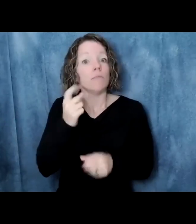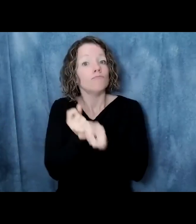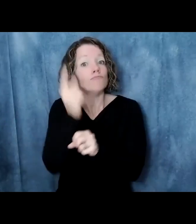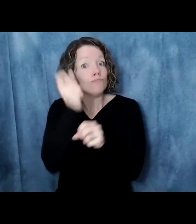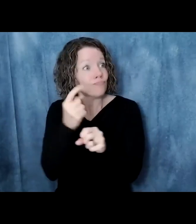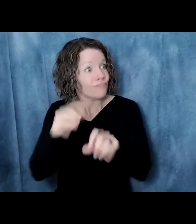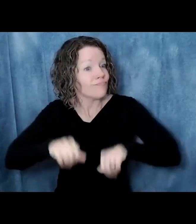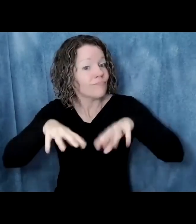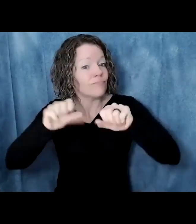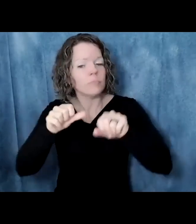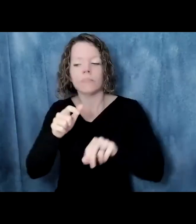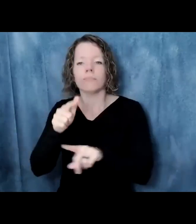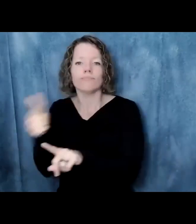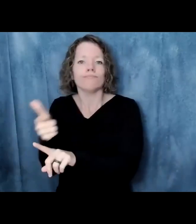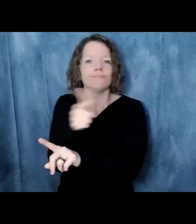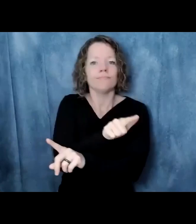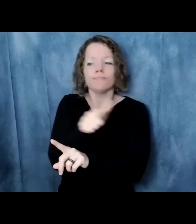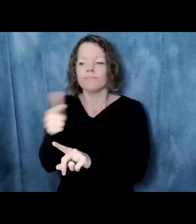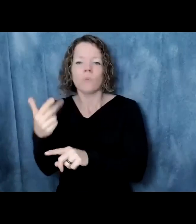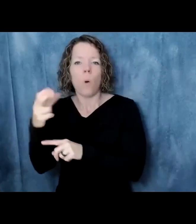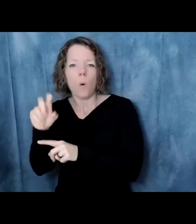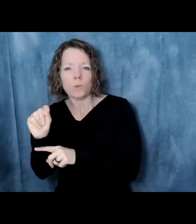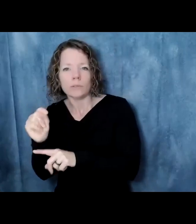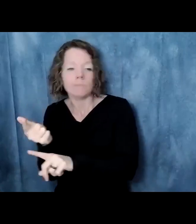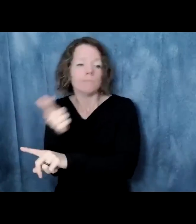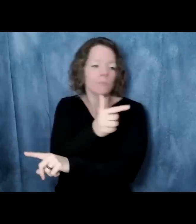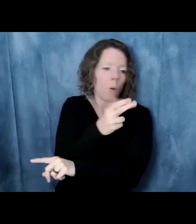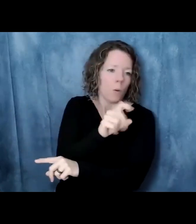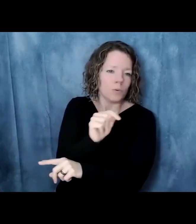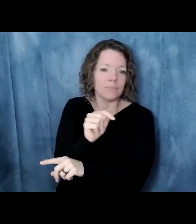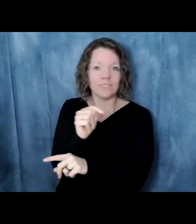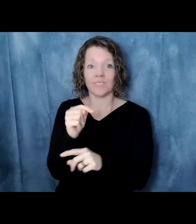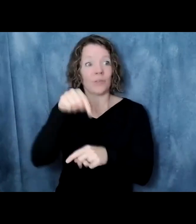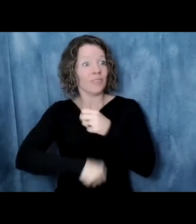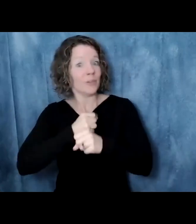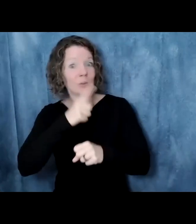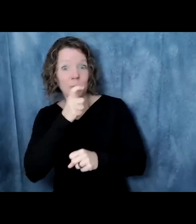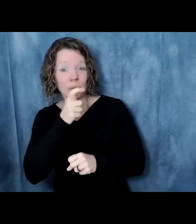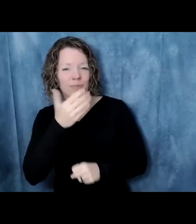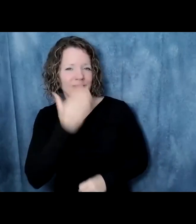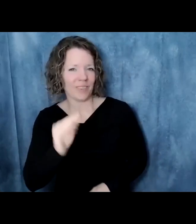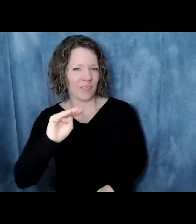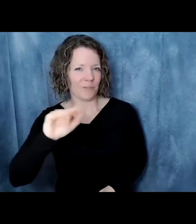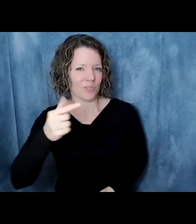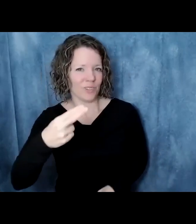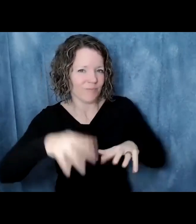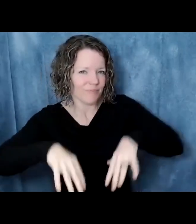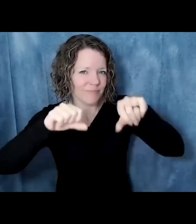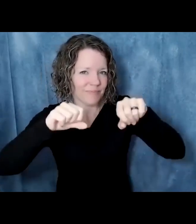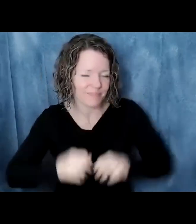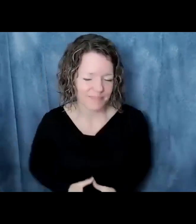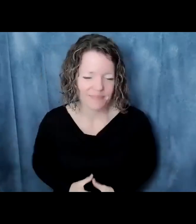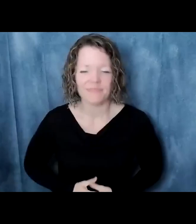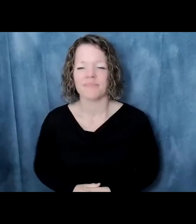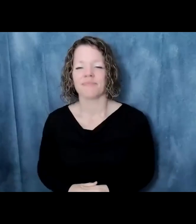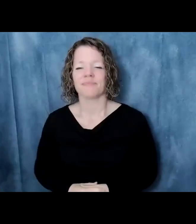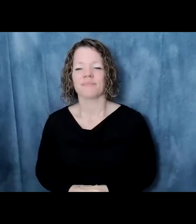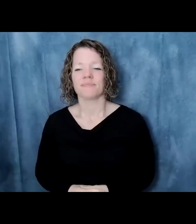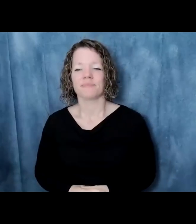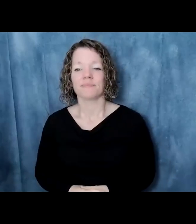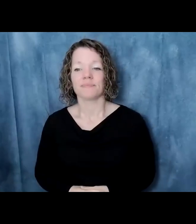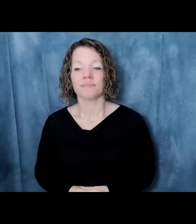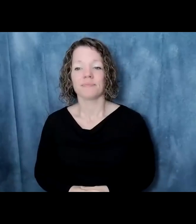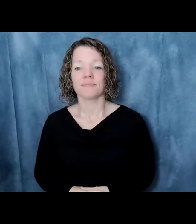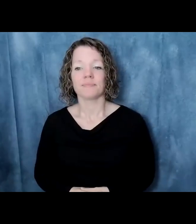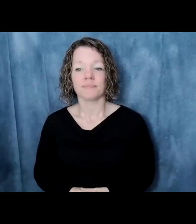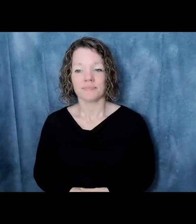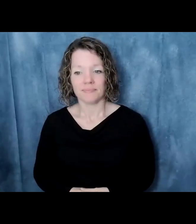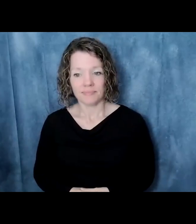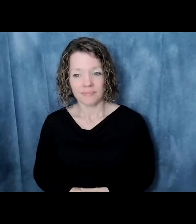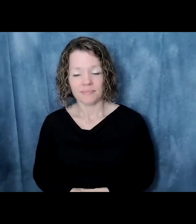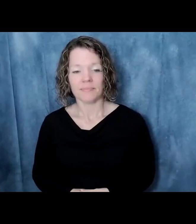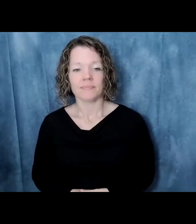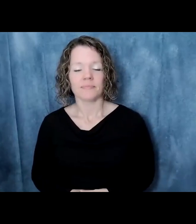the MGH team for your hosting today. To start I'd like to just take a very brief moment to